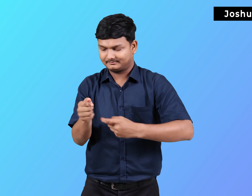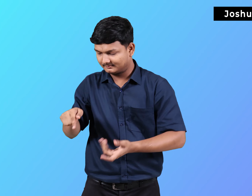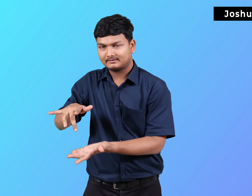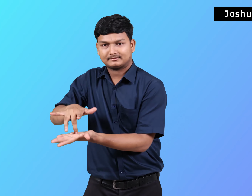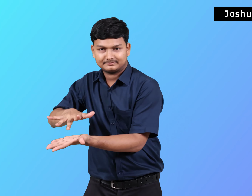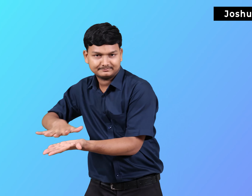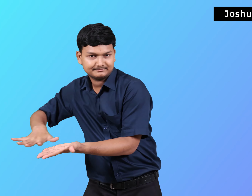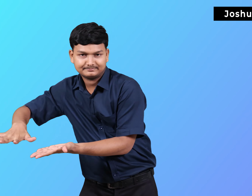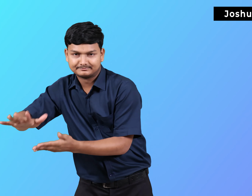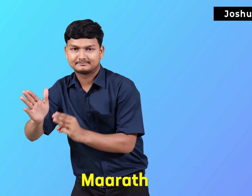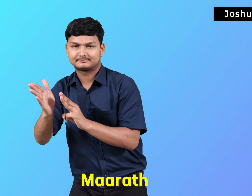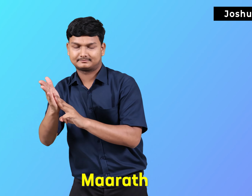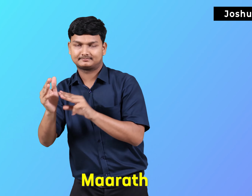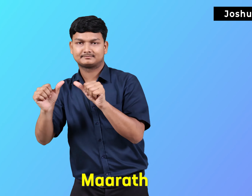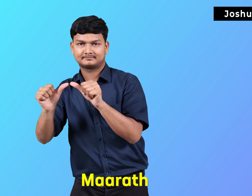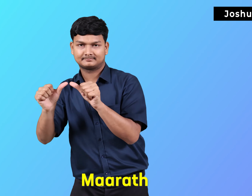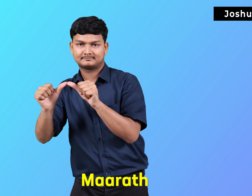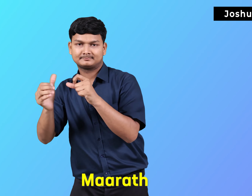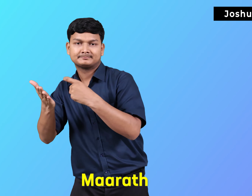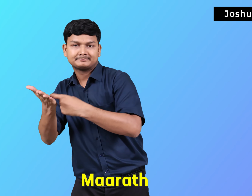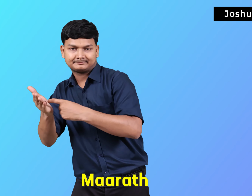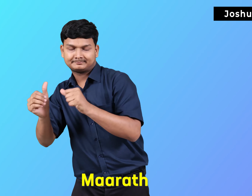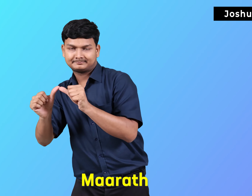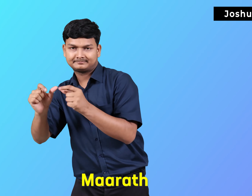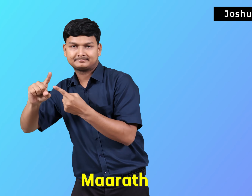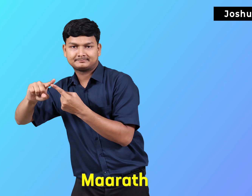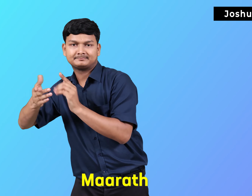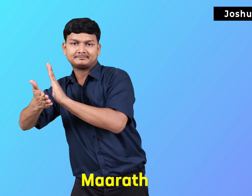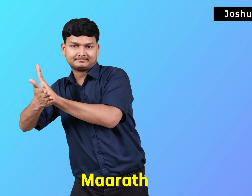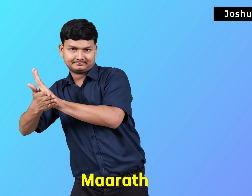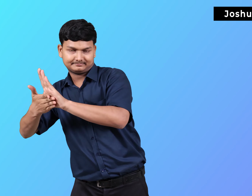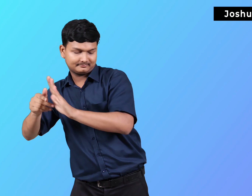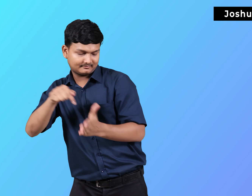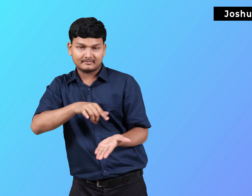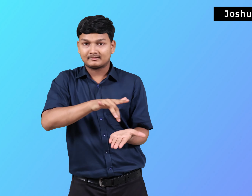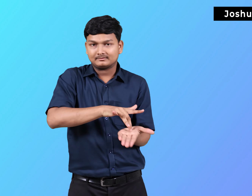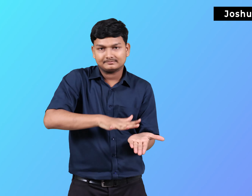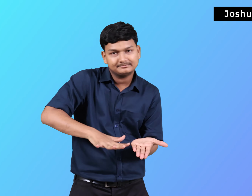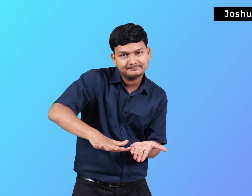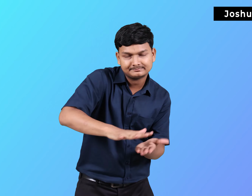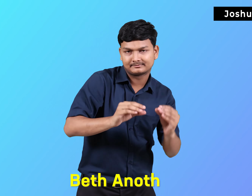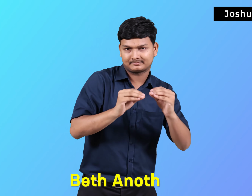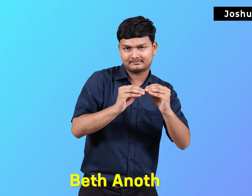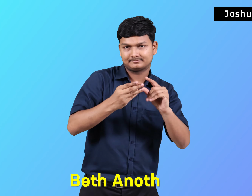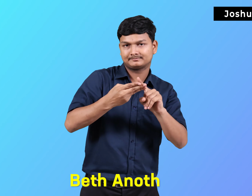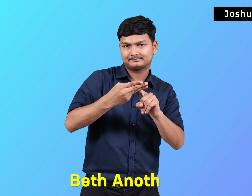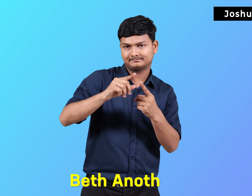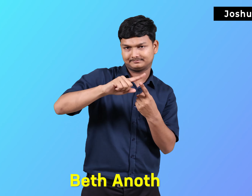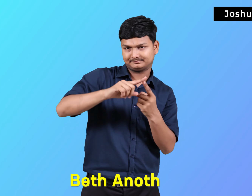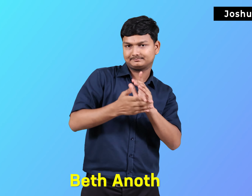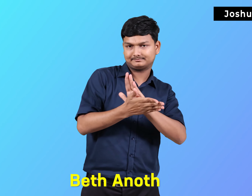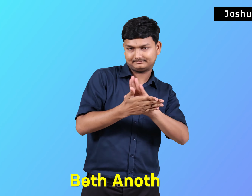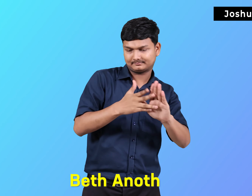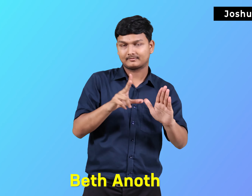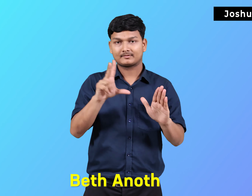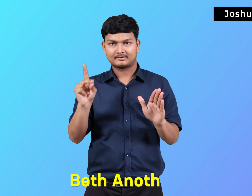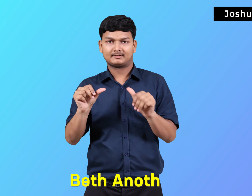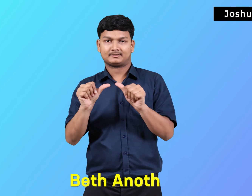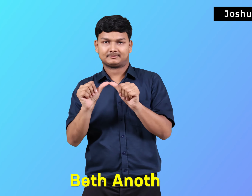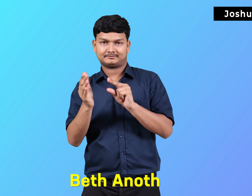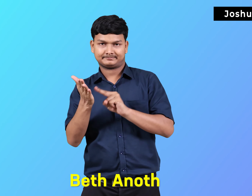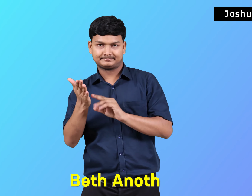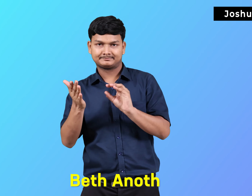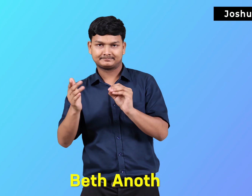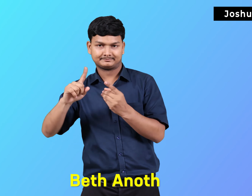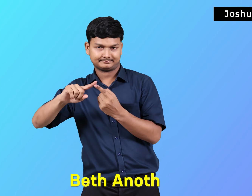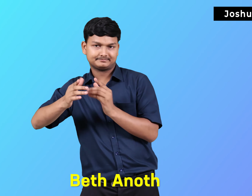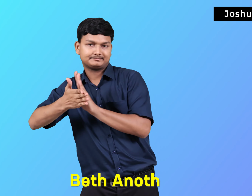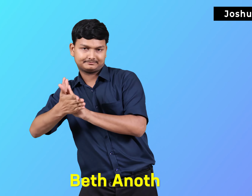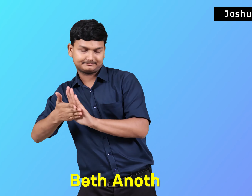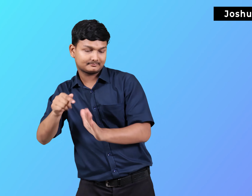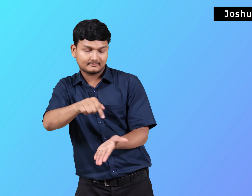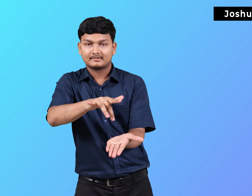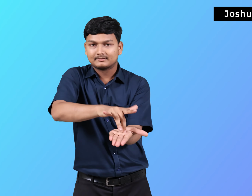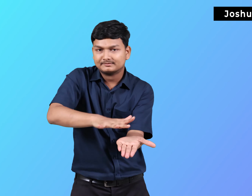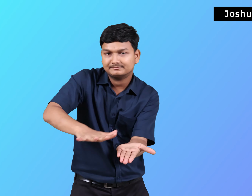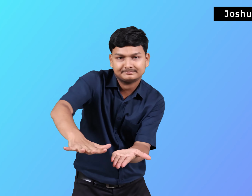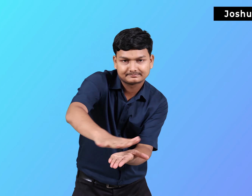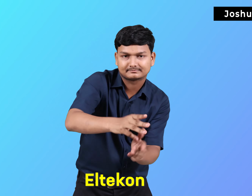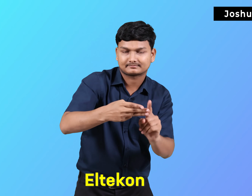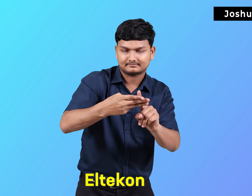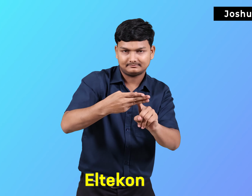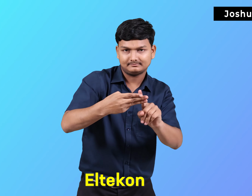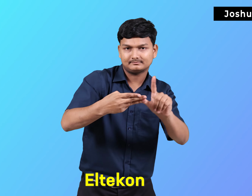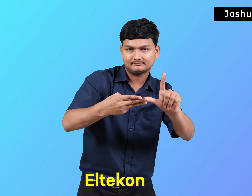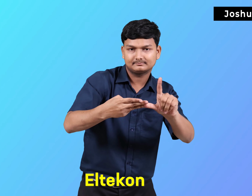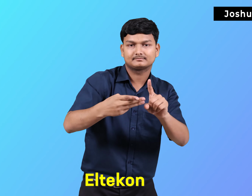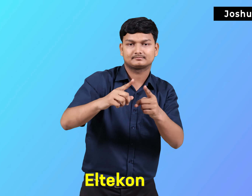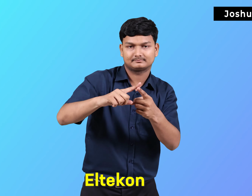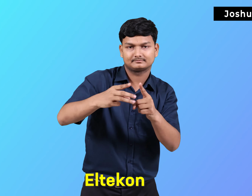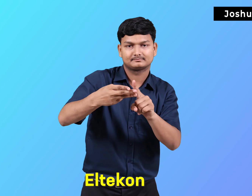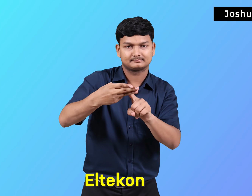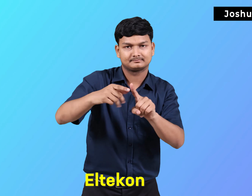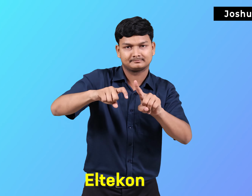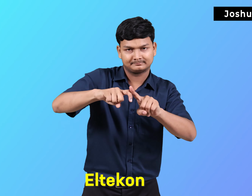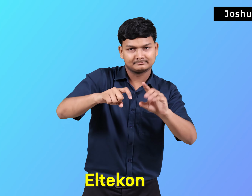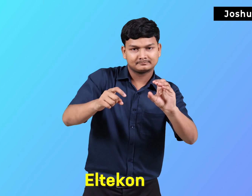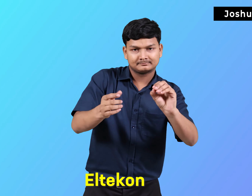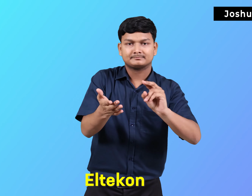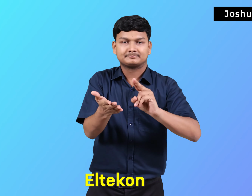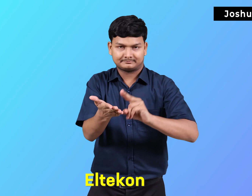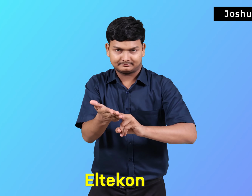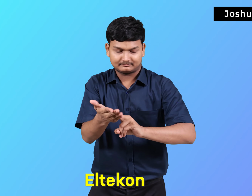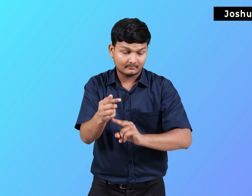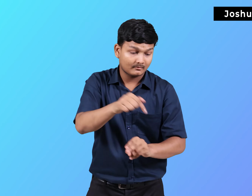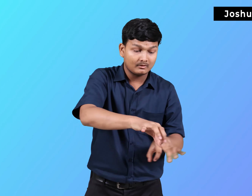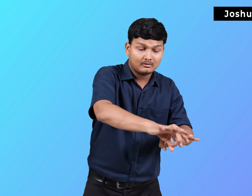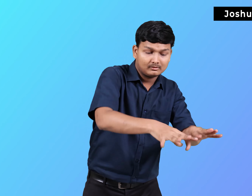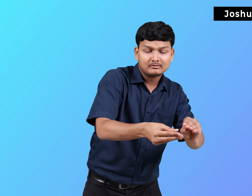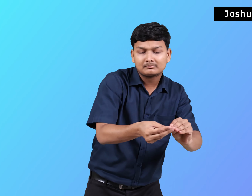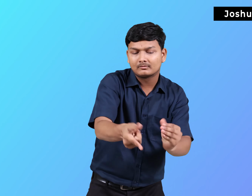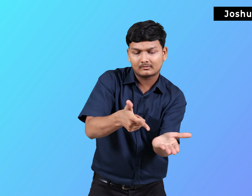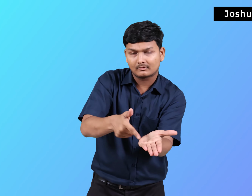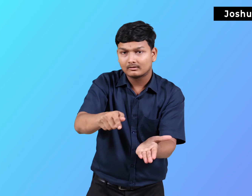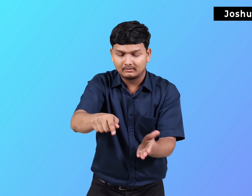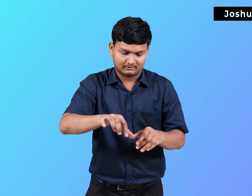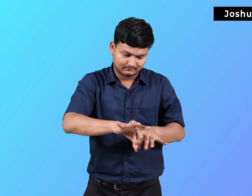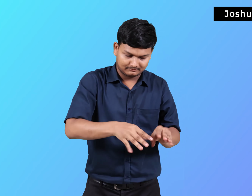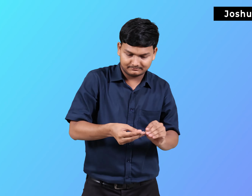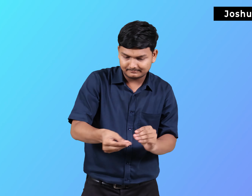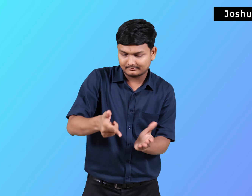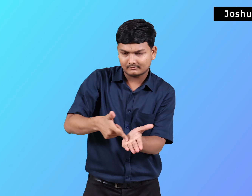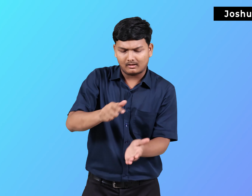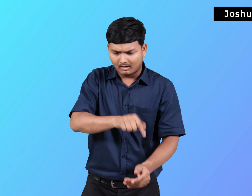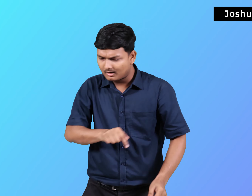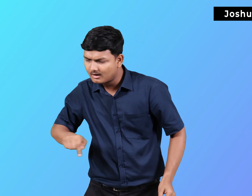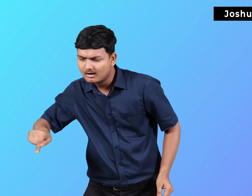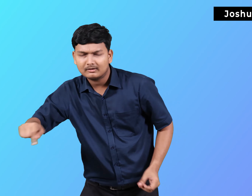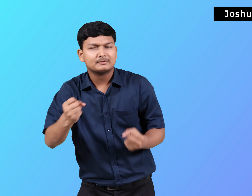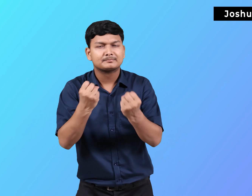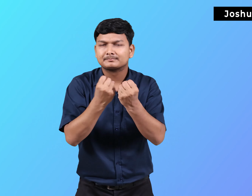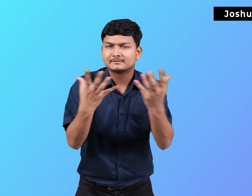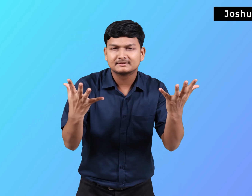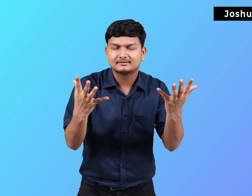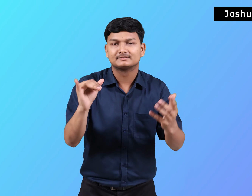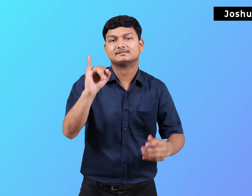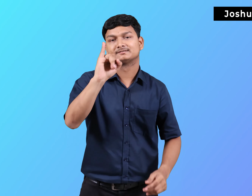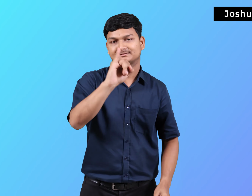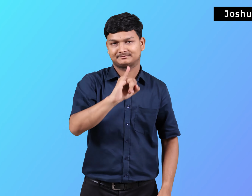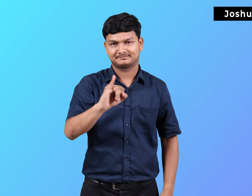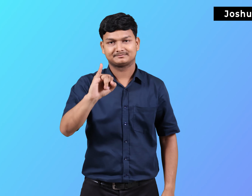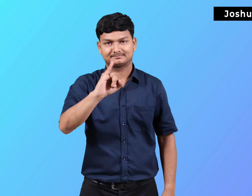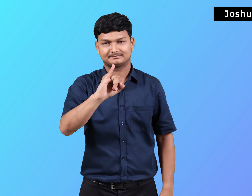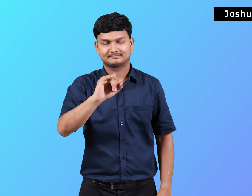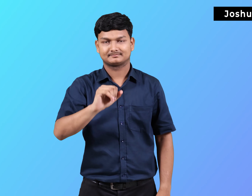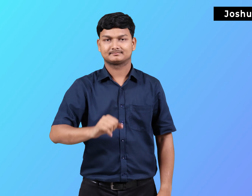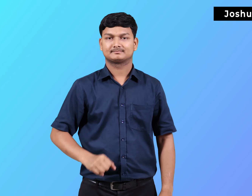Maarath, Beth Anoth and Eltekon. In all, there were six cities with the villages around them.